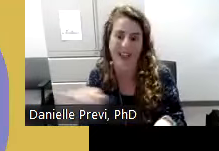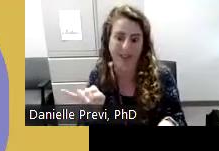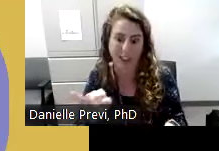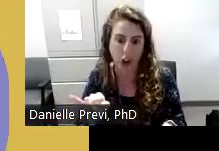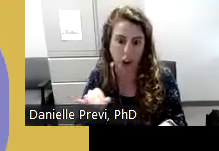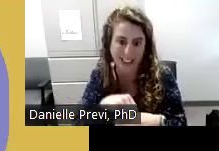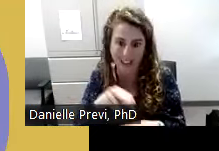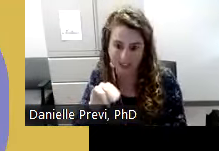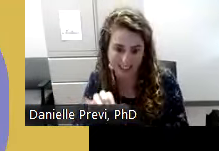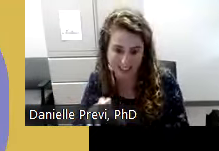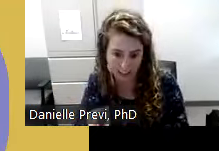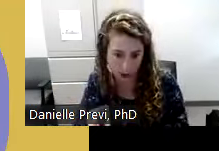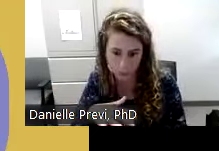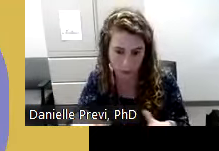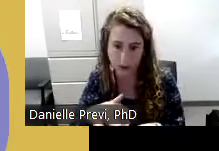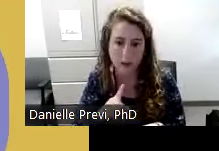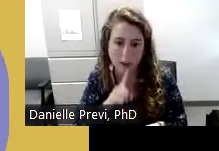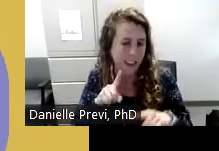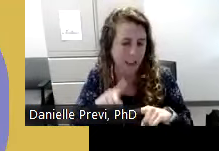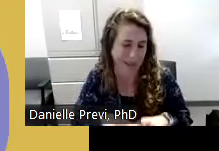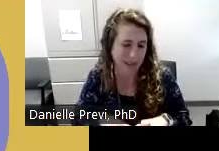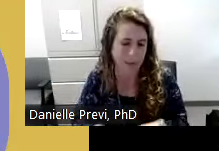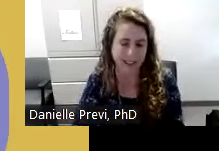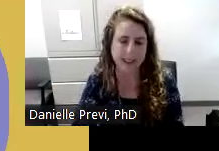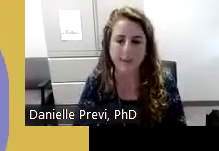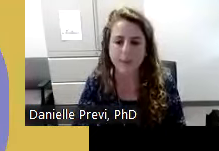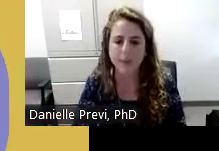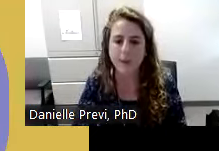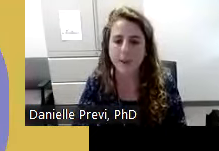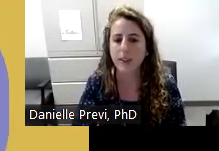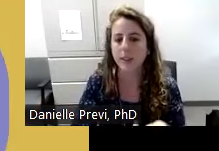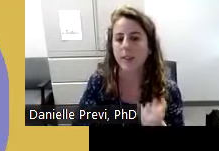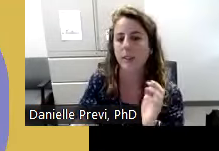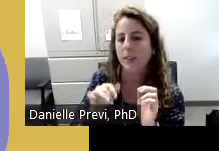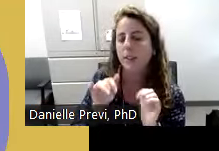it that way or some kind of infection that takes place, so it really depends.